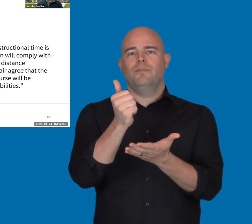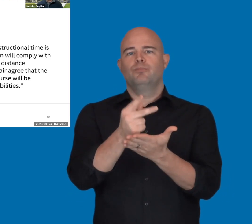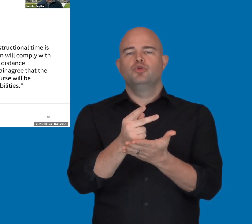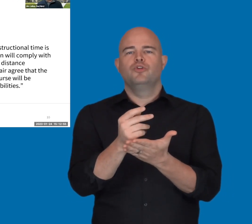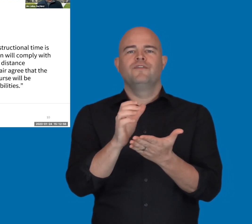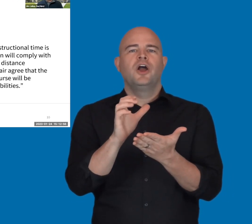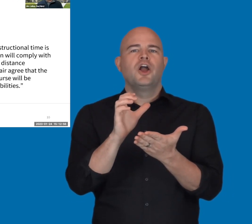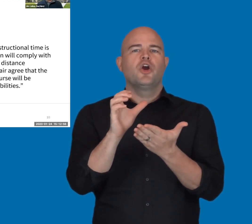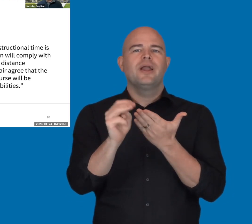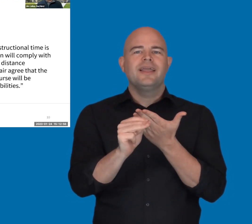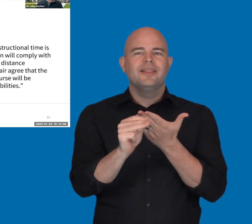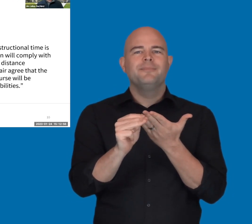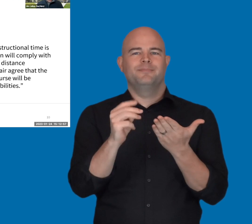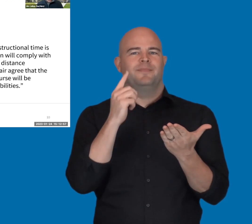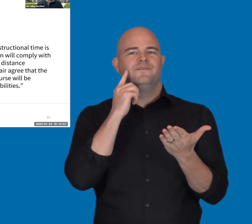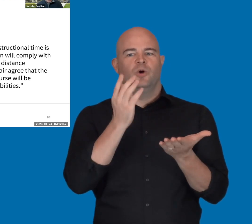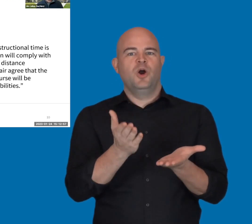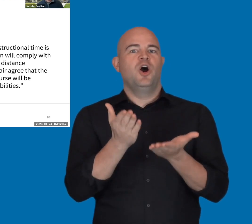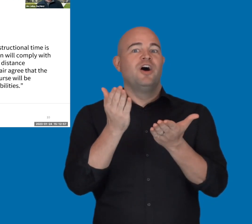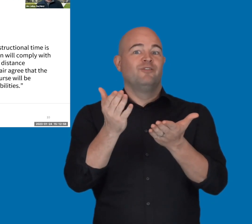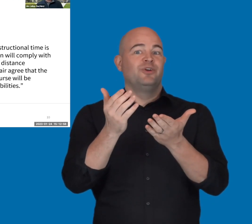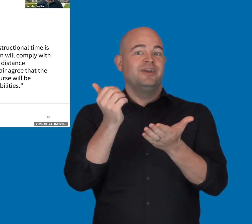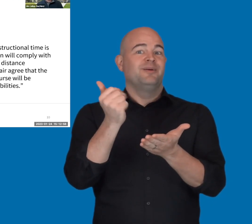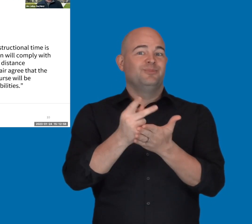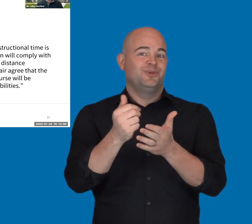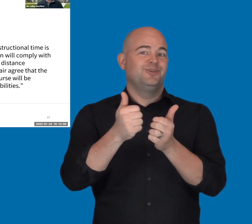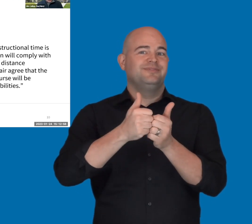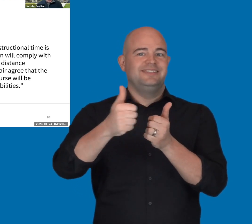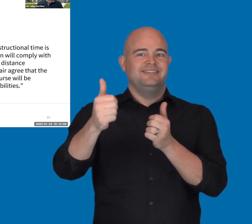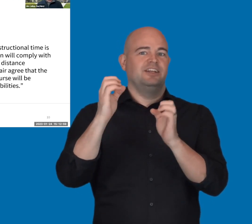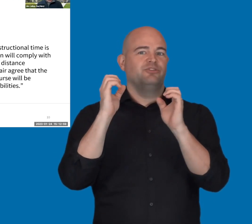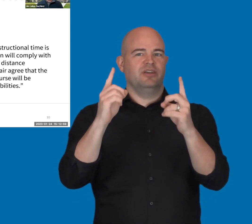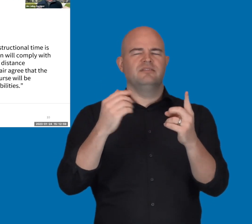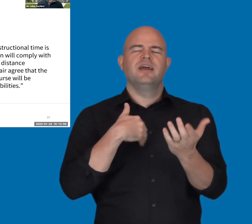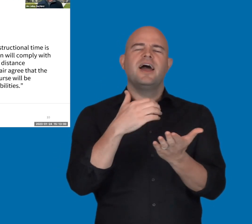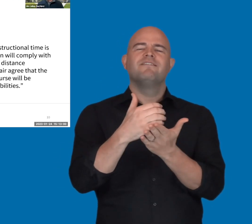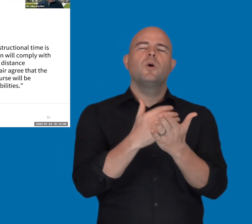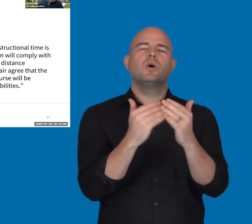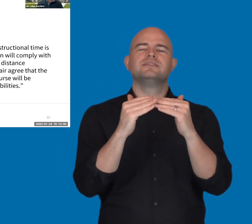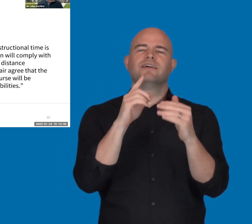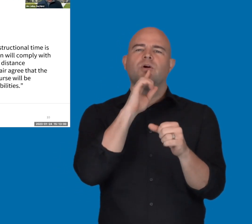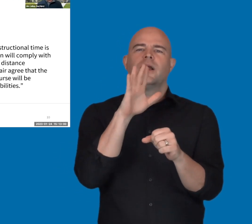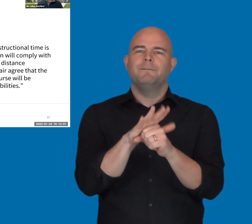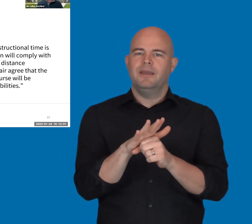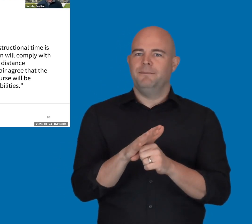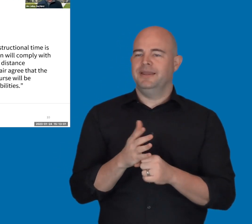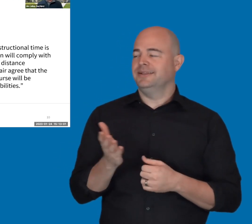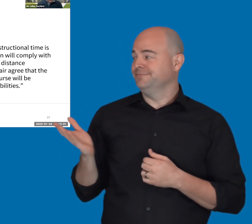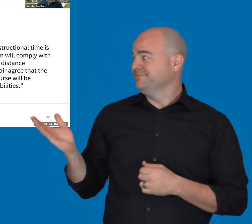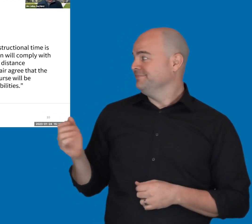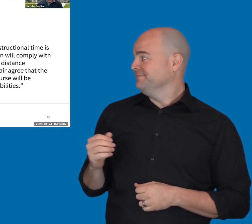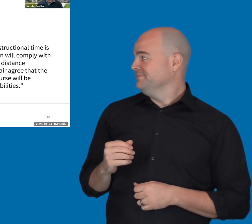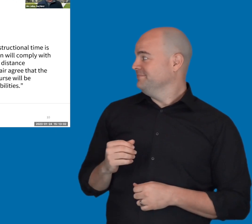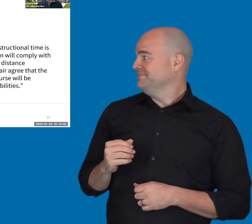to the online side is our policies or procedures that relate to distance education.